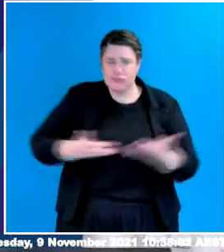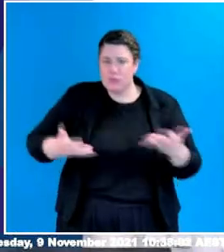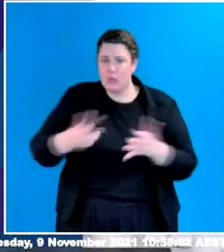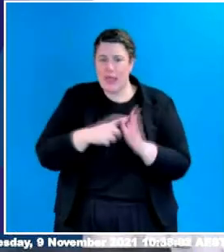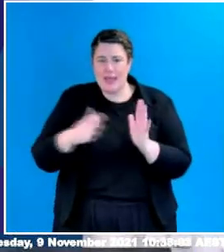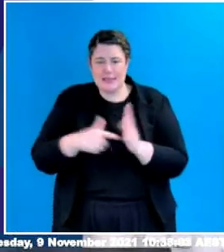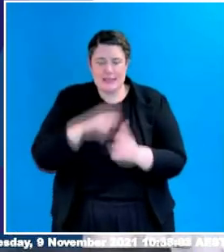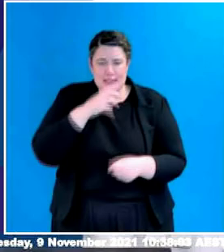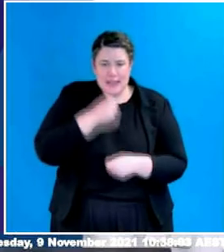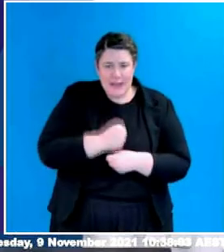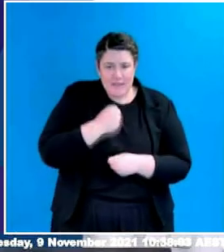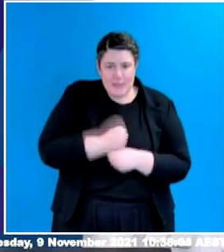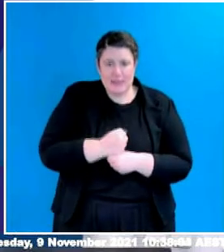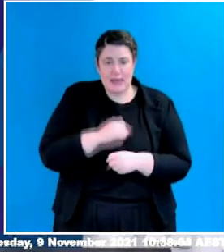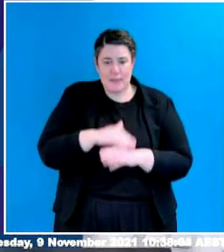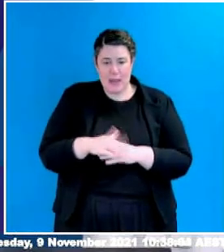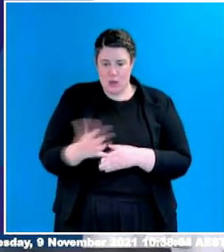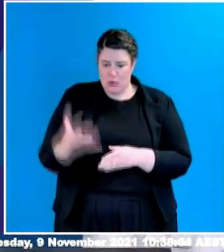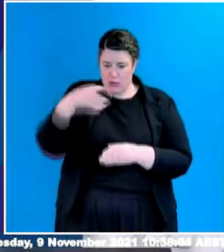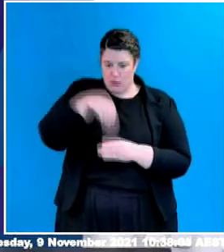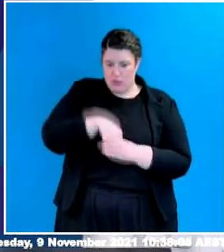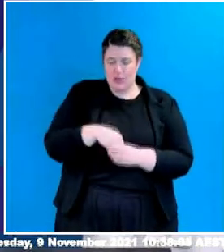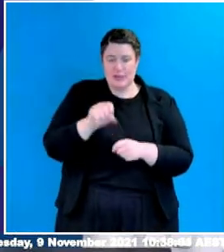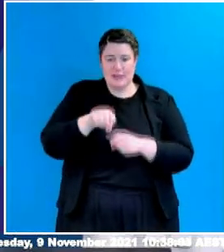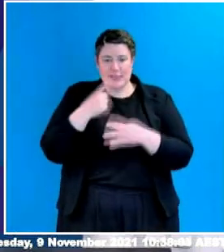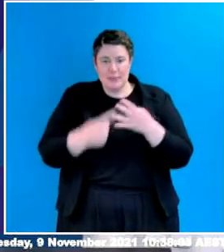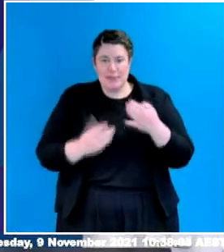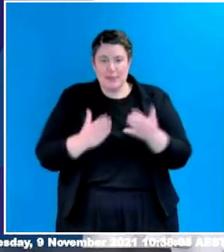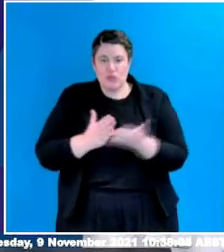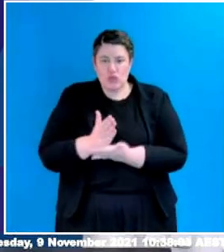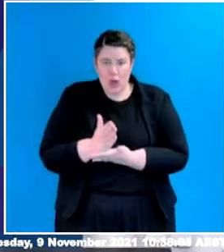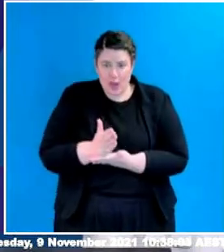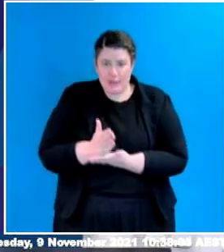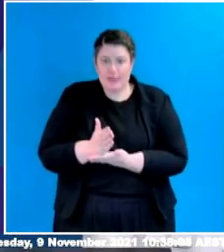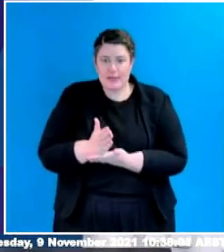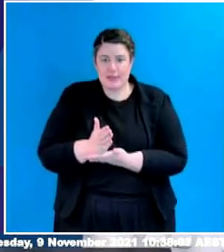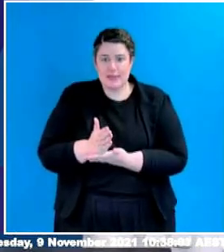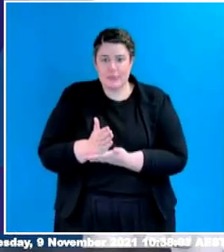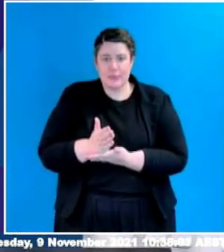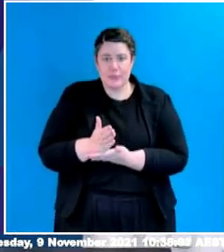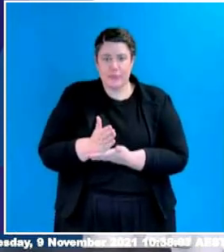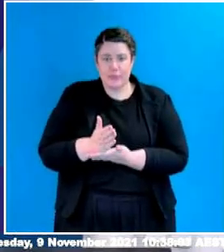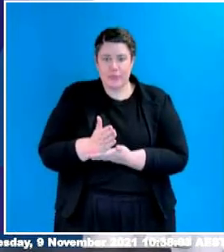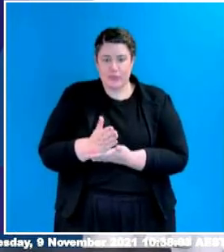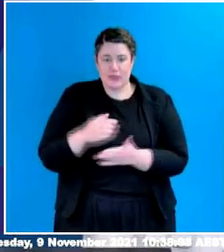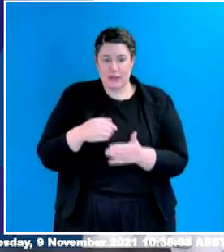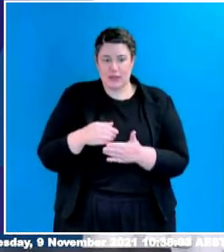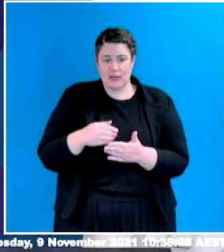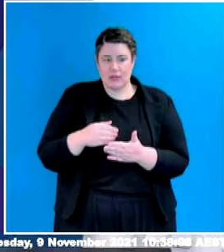Government about building in disability rights into that broader human rights